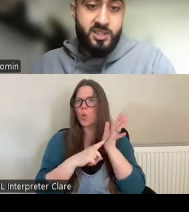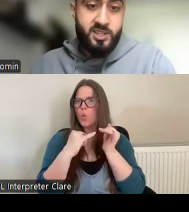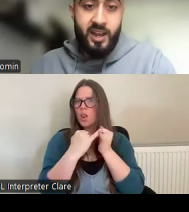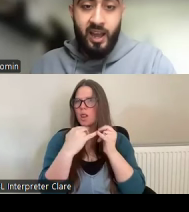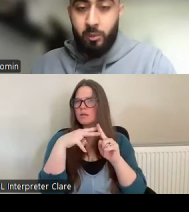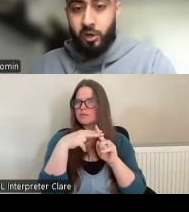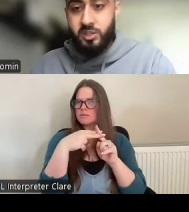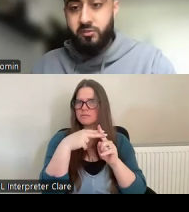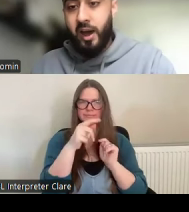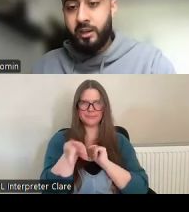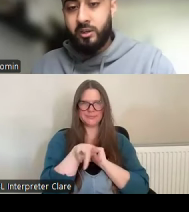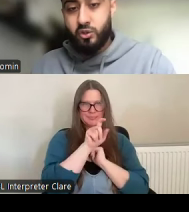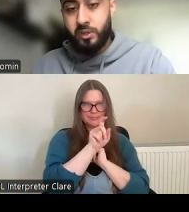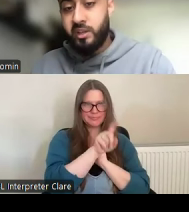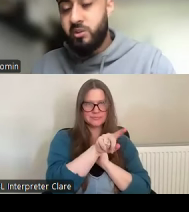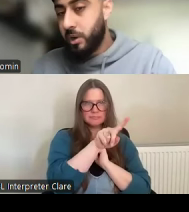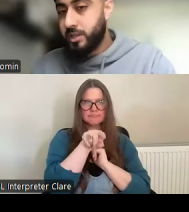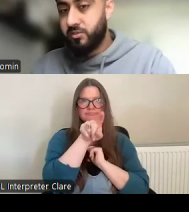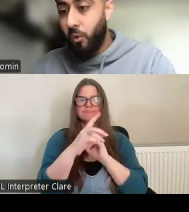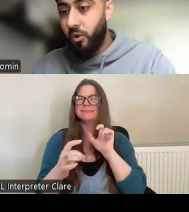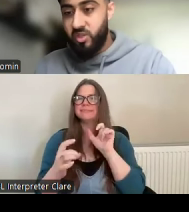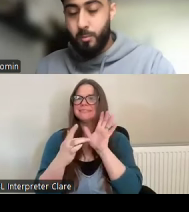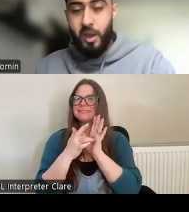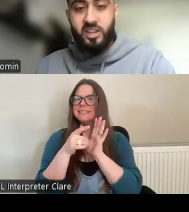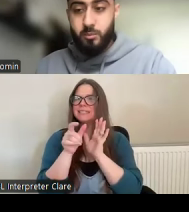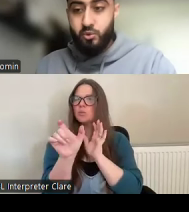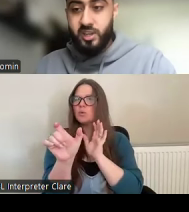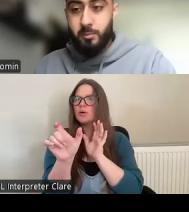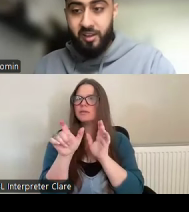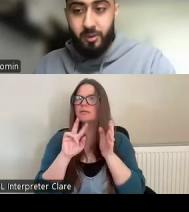This is going to help us find some keywords for the best museum ever.